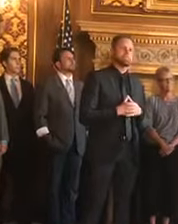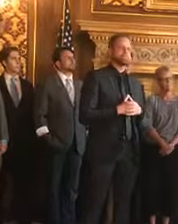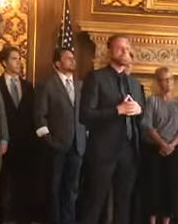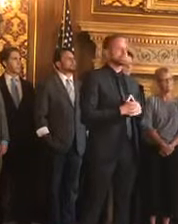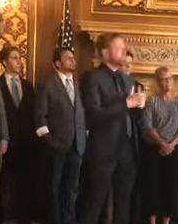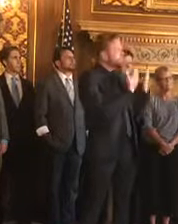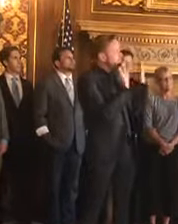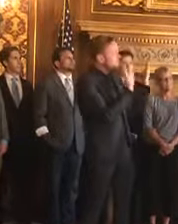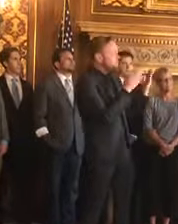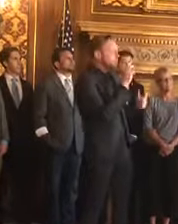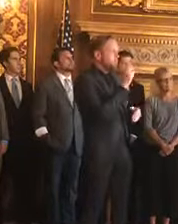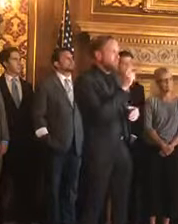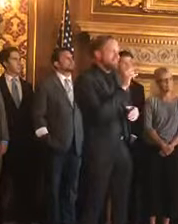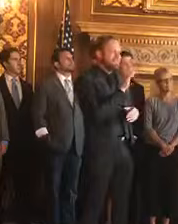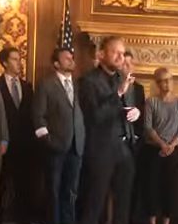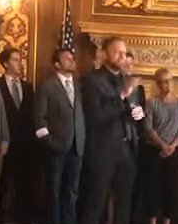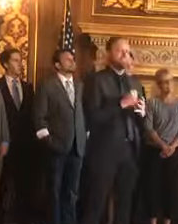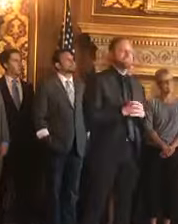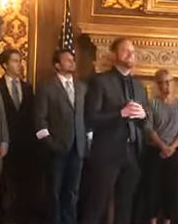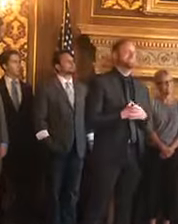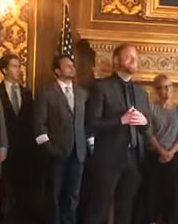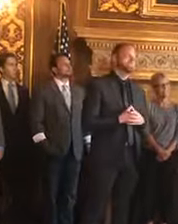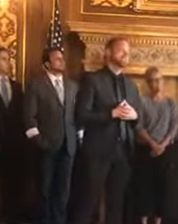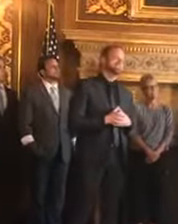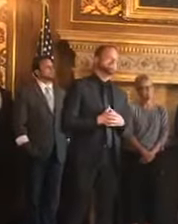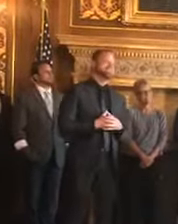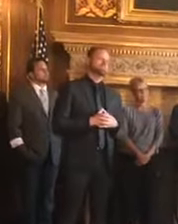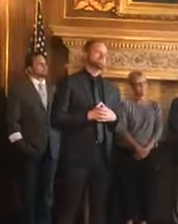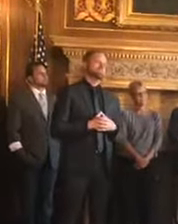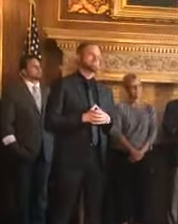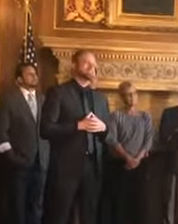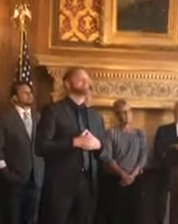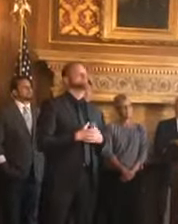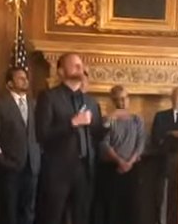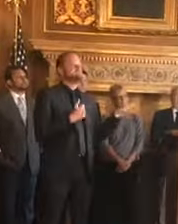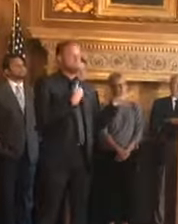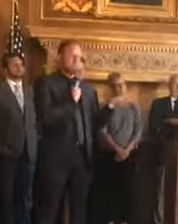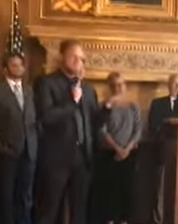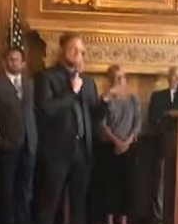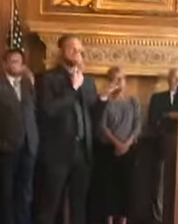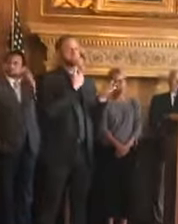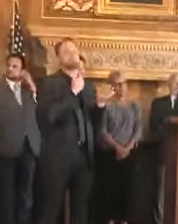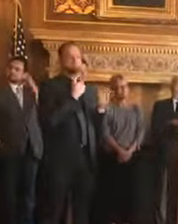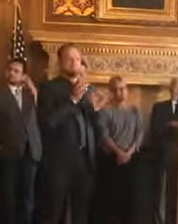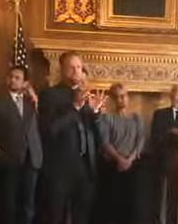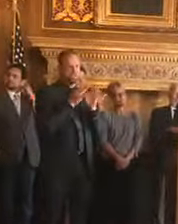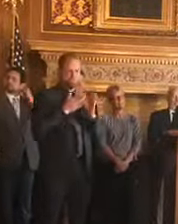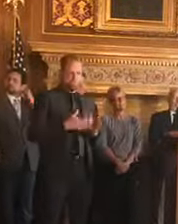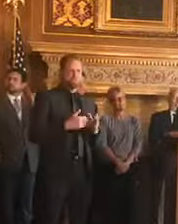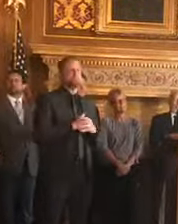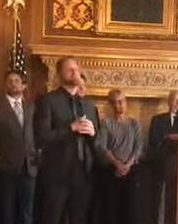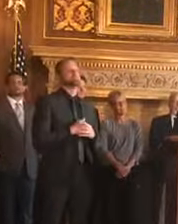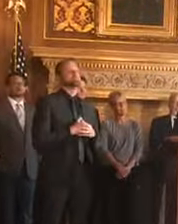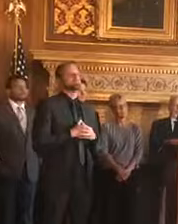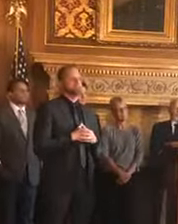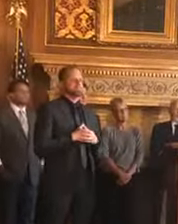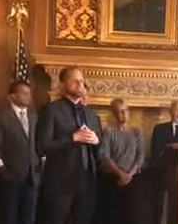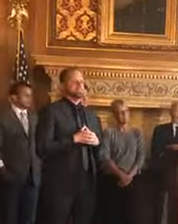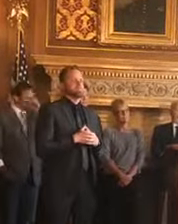As a professional interpreter, since the passing of this initial license a lot has changed